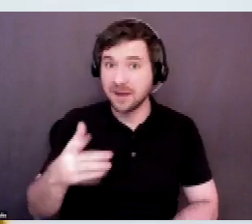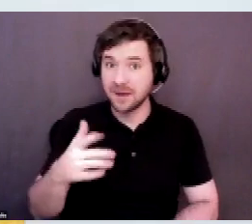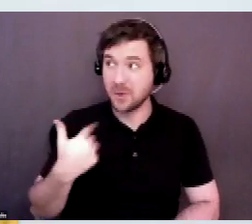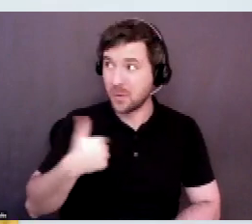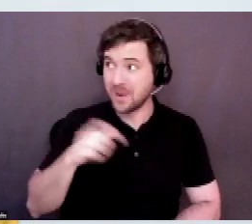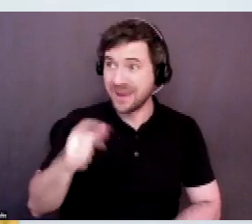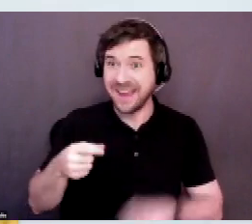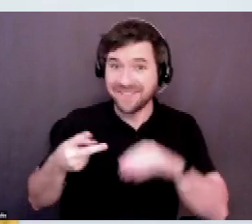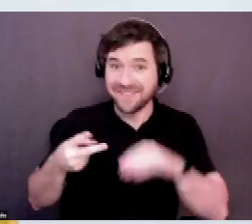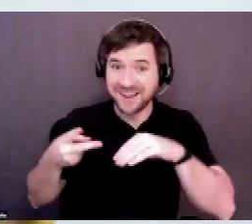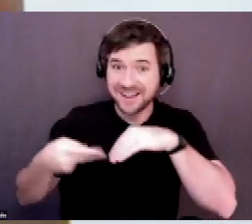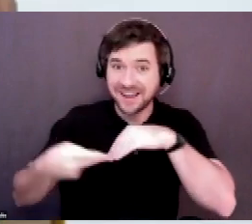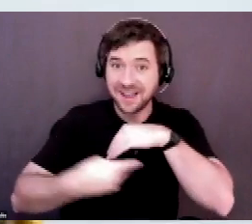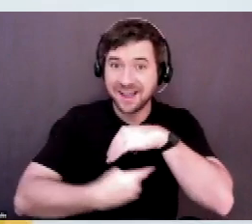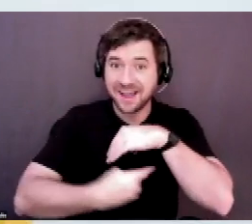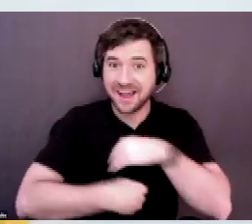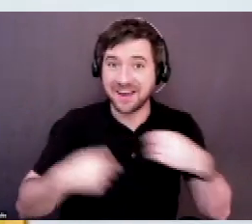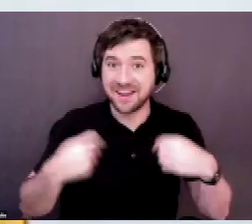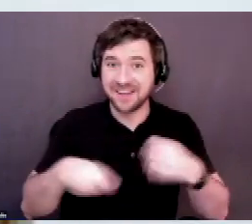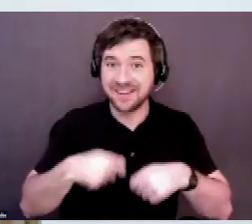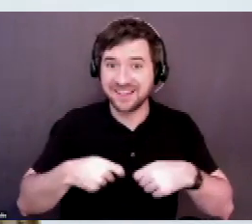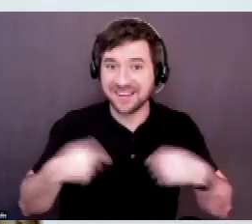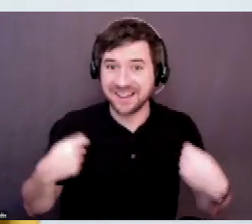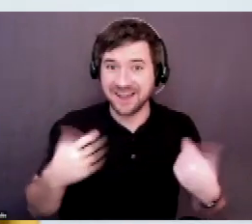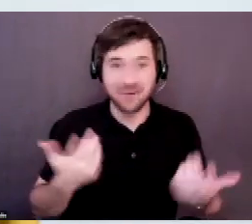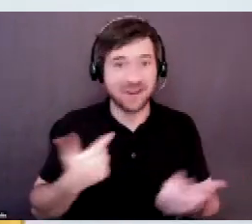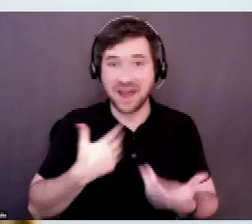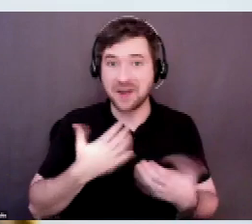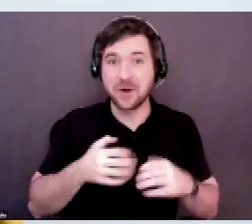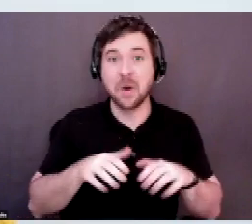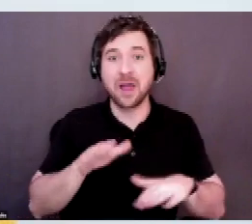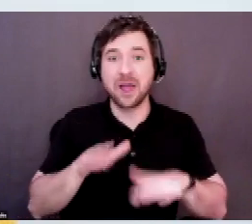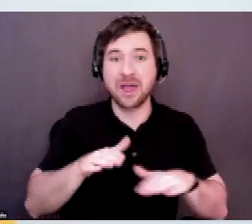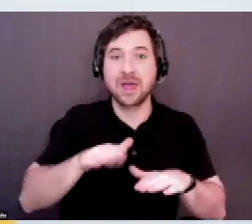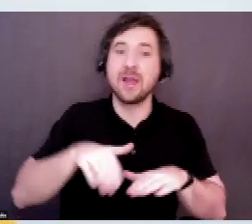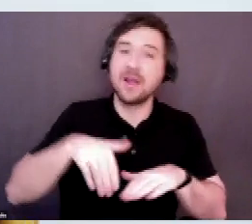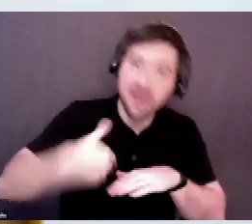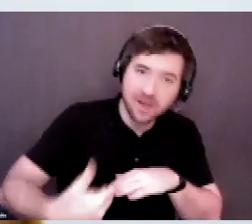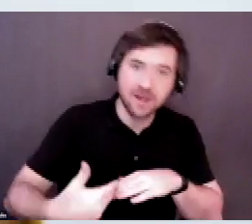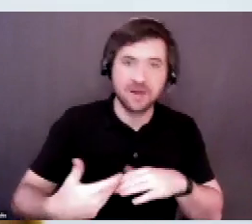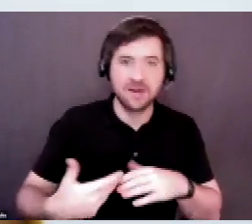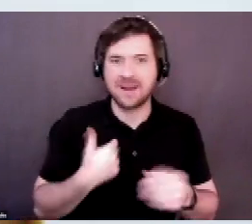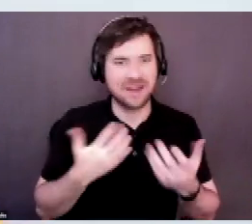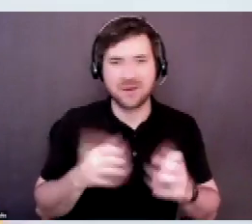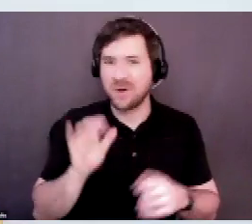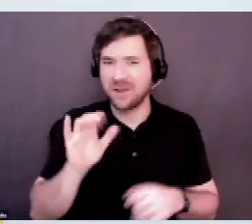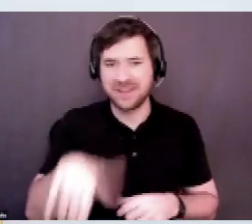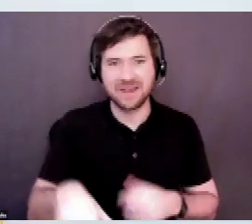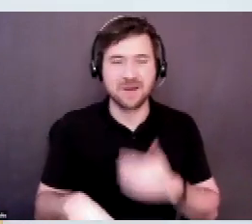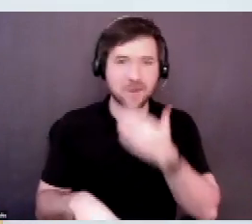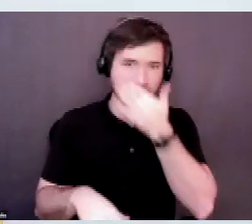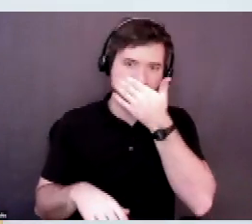you guys know what they look like. They're the same hospital. They're the same pattern, the same blue, you know, with the tie in the pack.